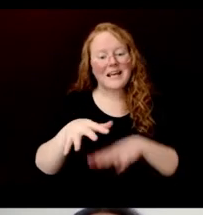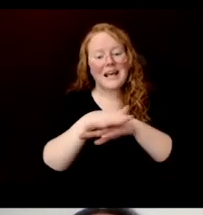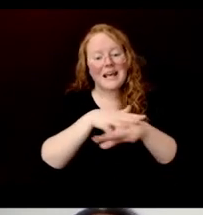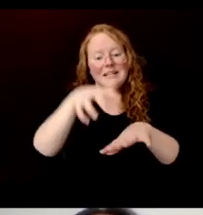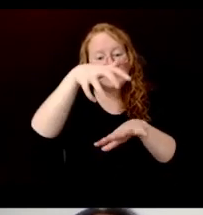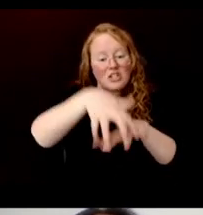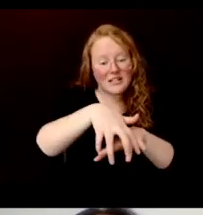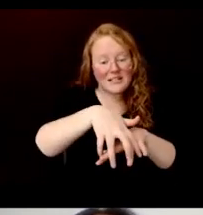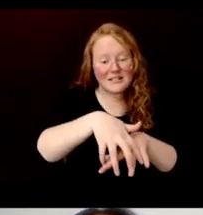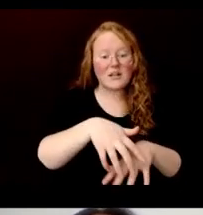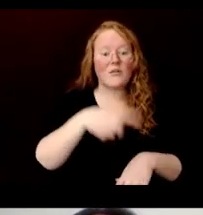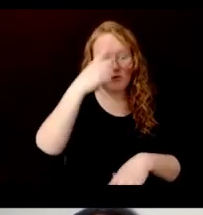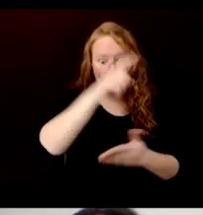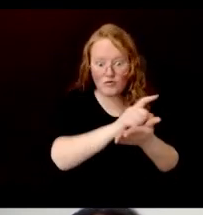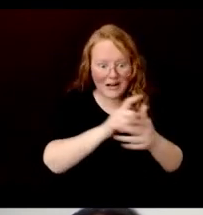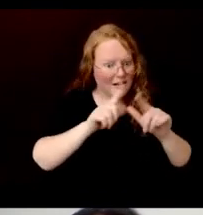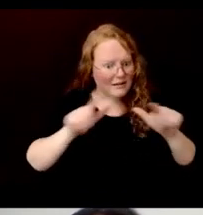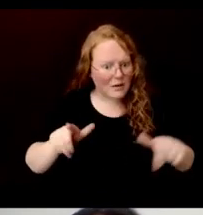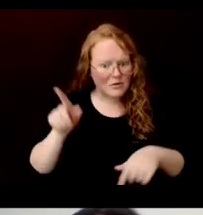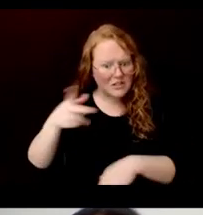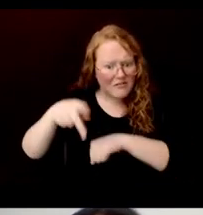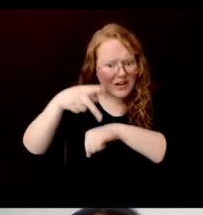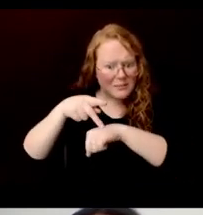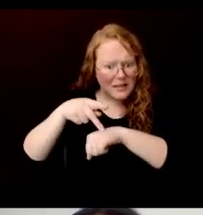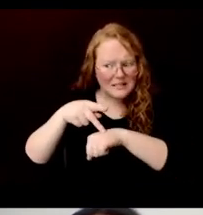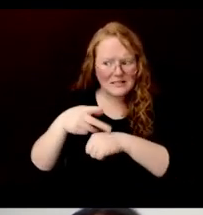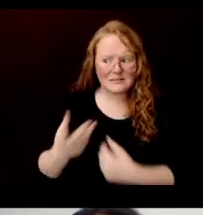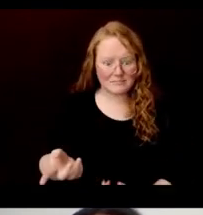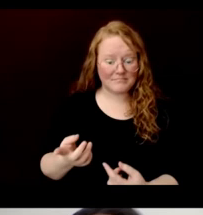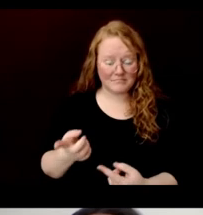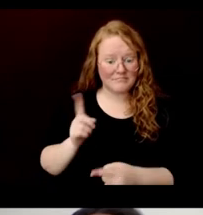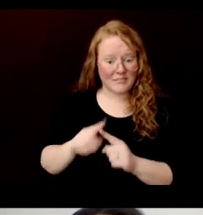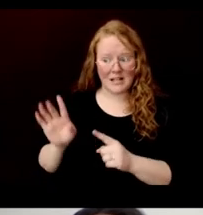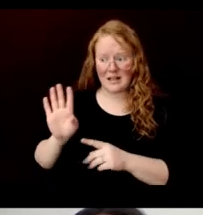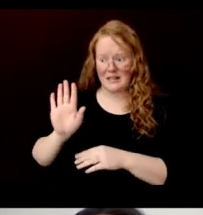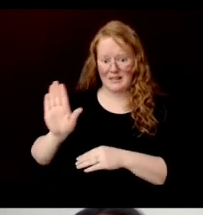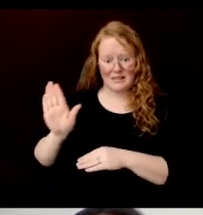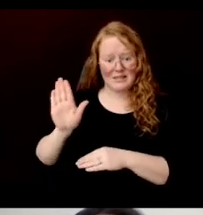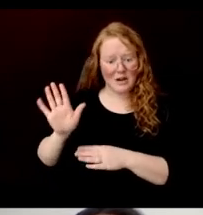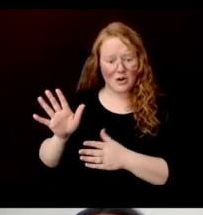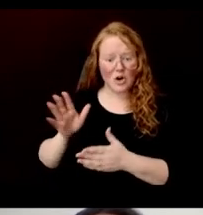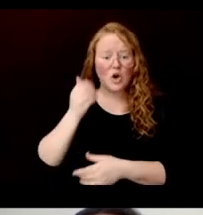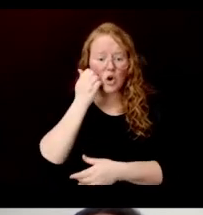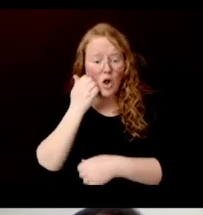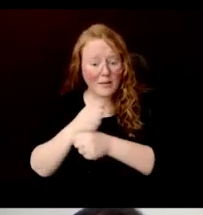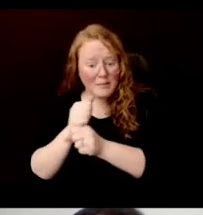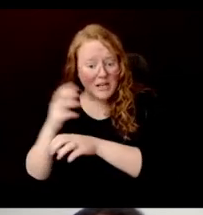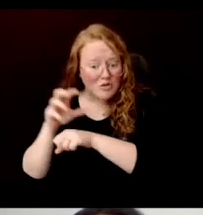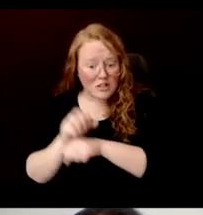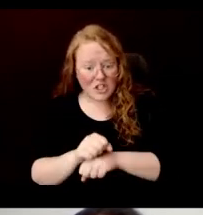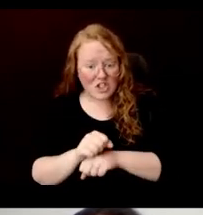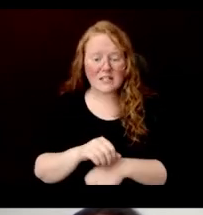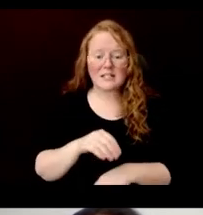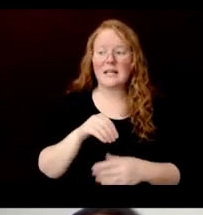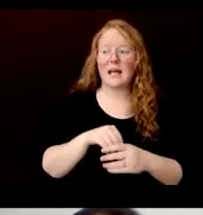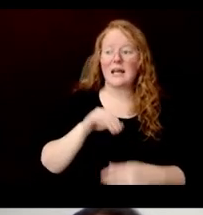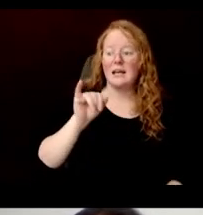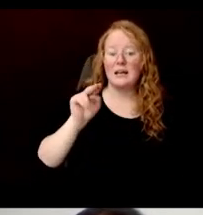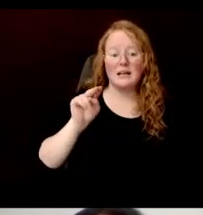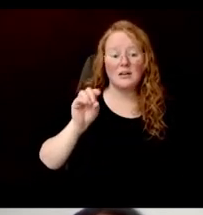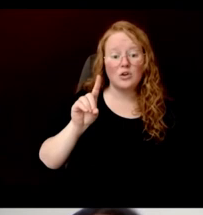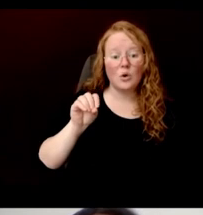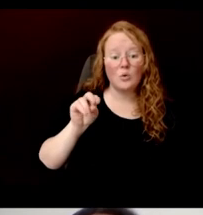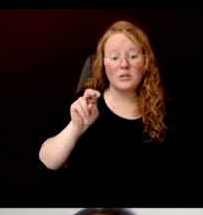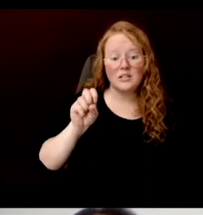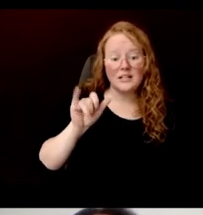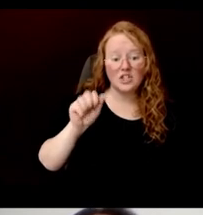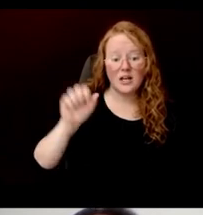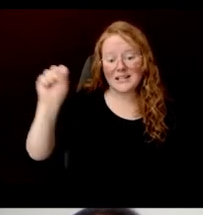and the proximity of the Philippines to different paper making traditions or bark cloth making traditions in Indonesia and mainland southeast Asia, as well as trade with China.